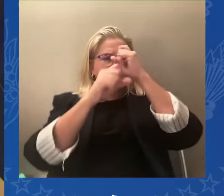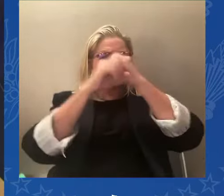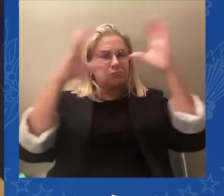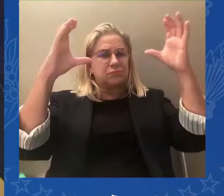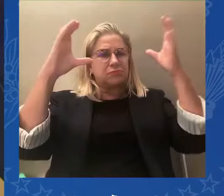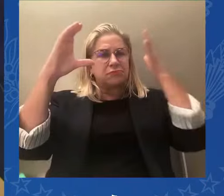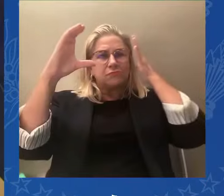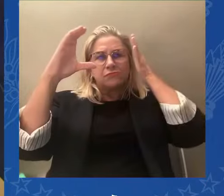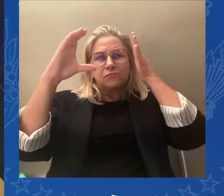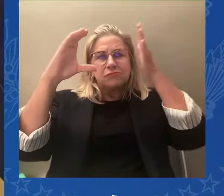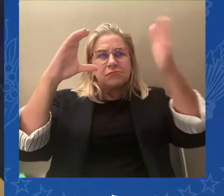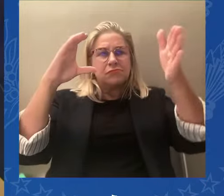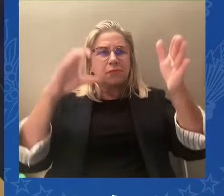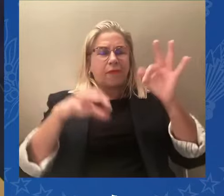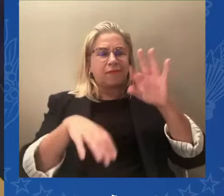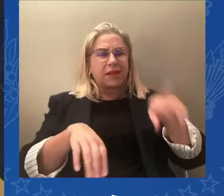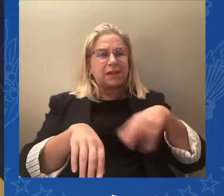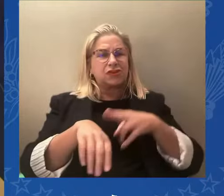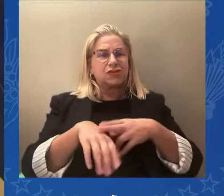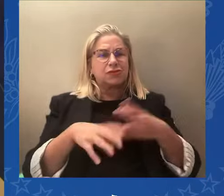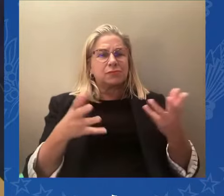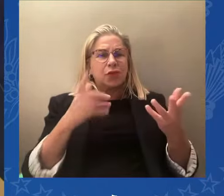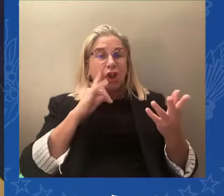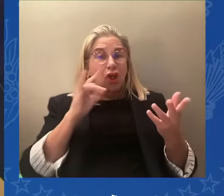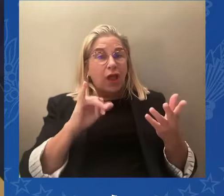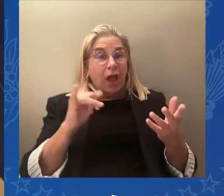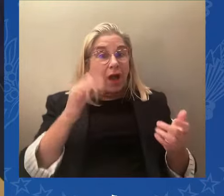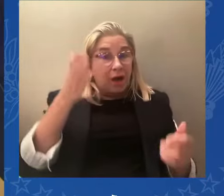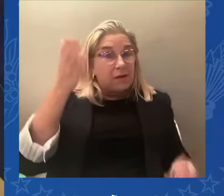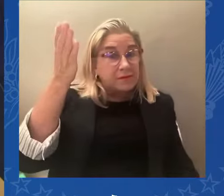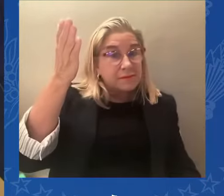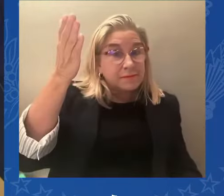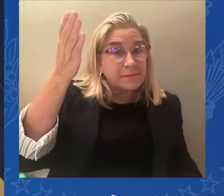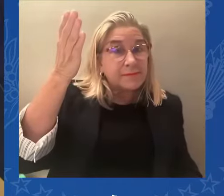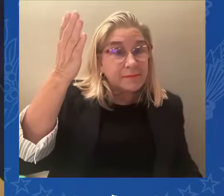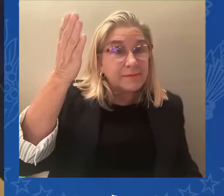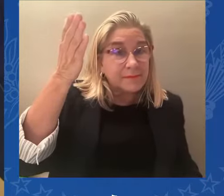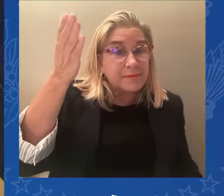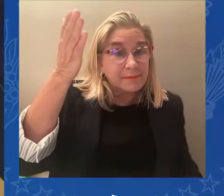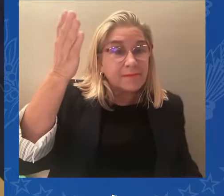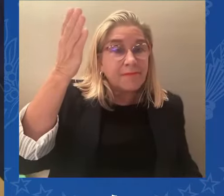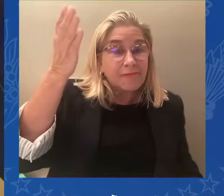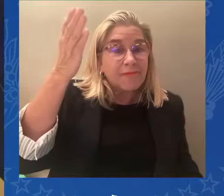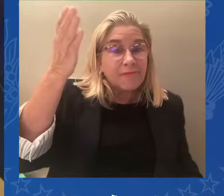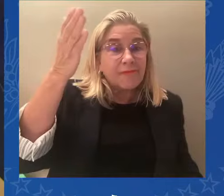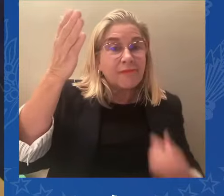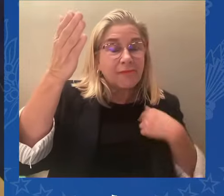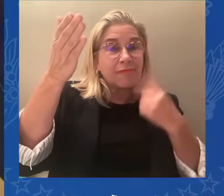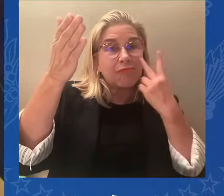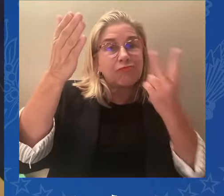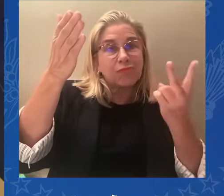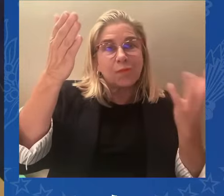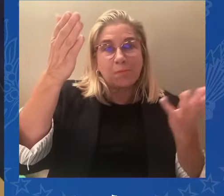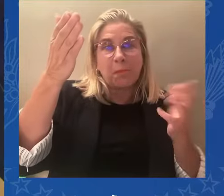A future where we can see what is possible unburdened by what has been.